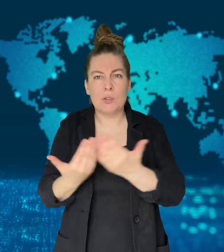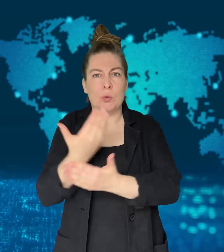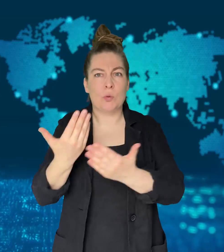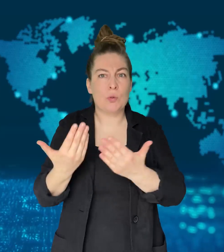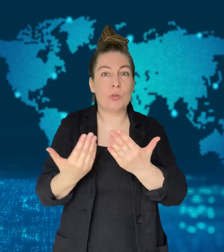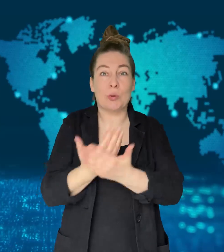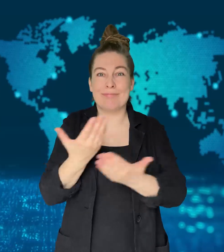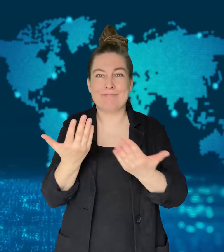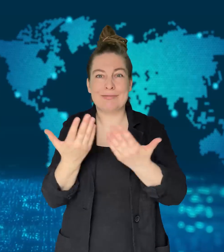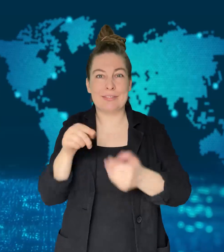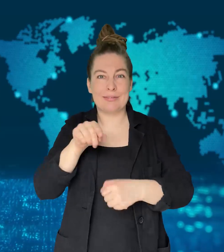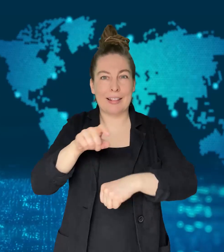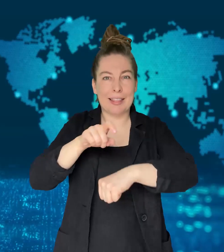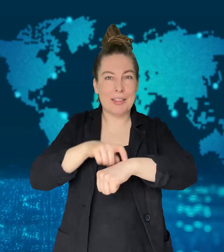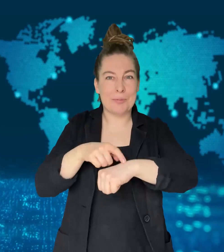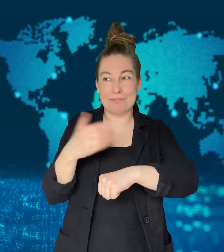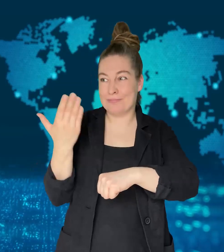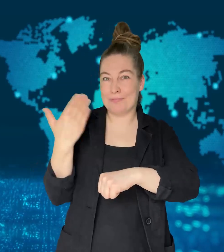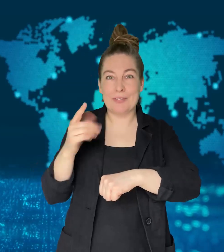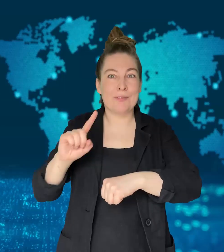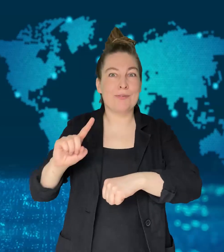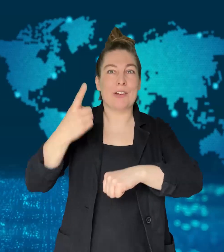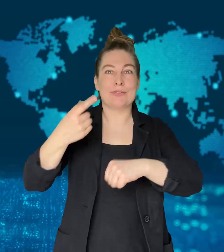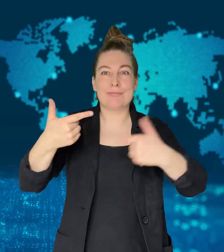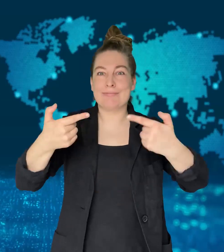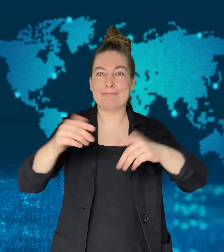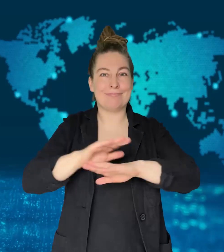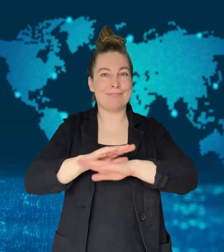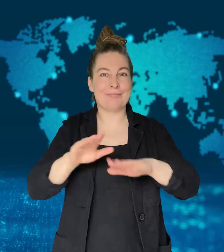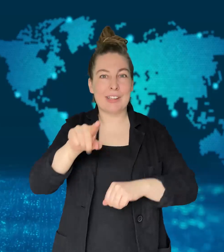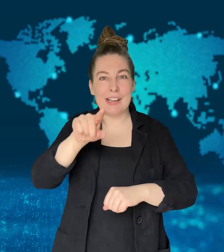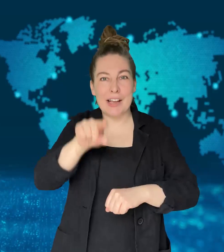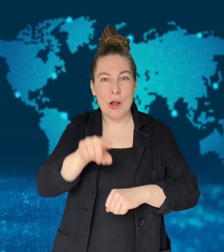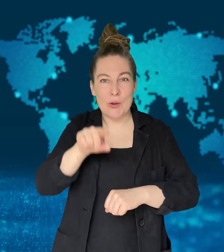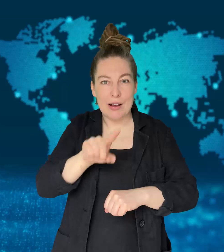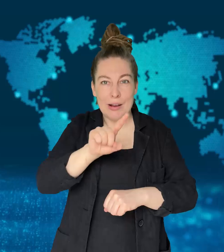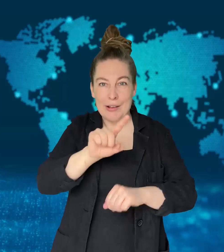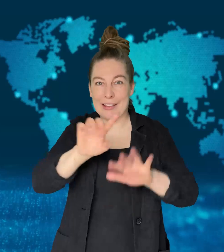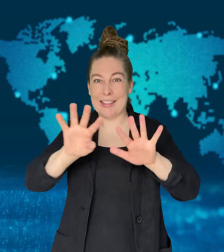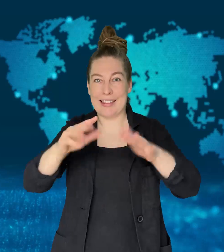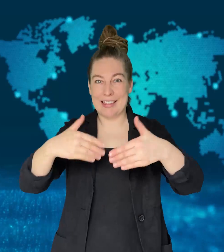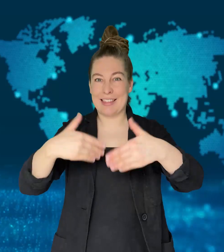A wave of new attacks on the region shattered